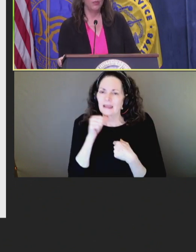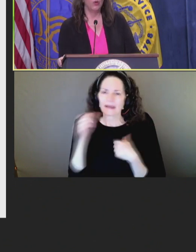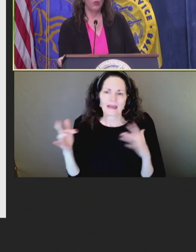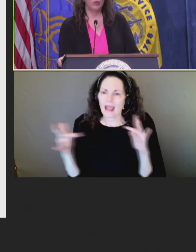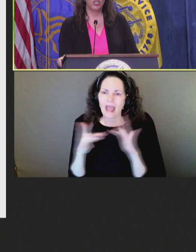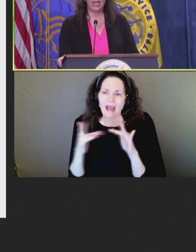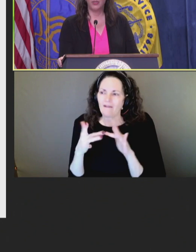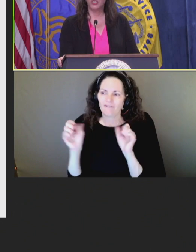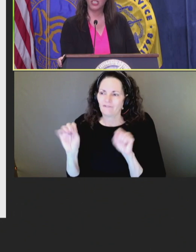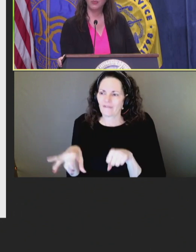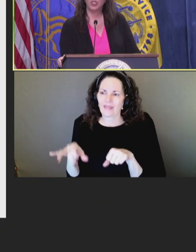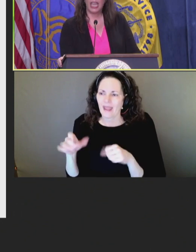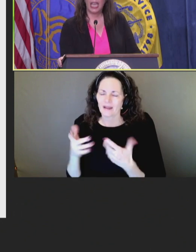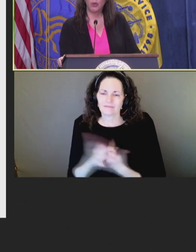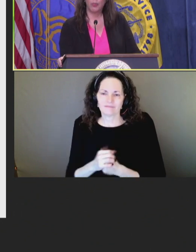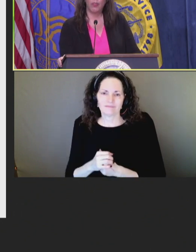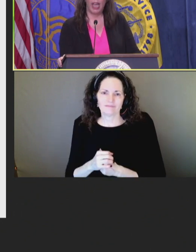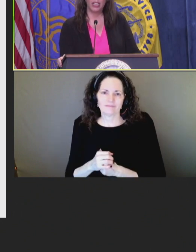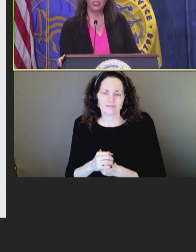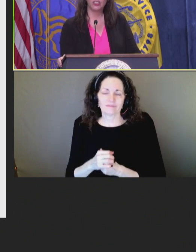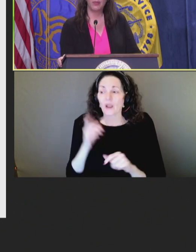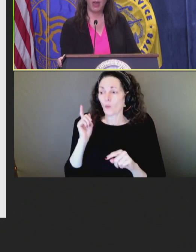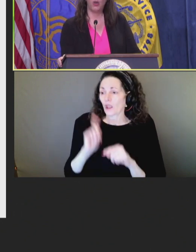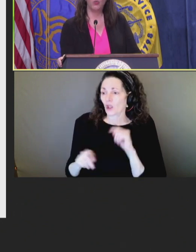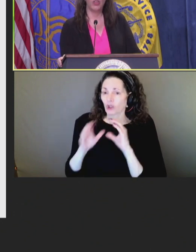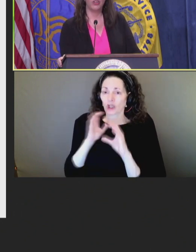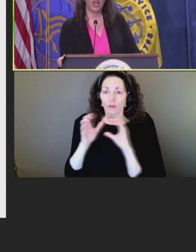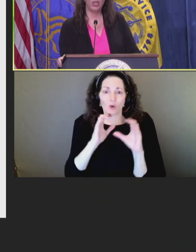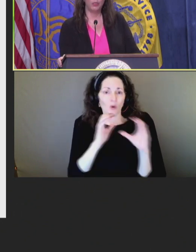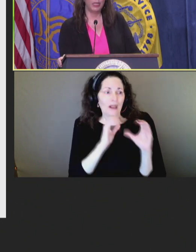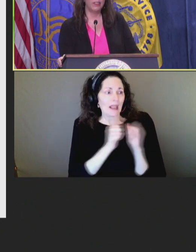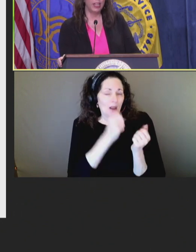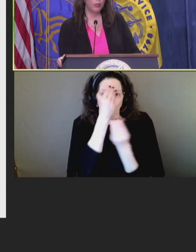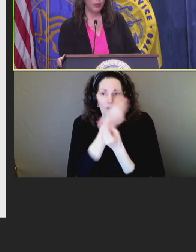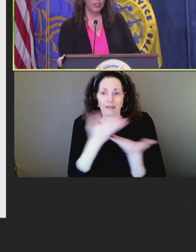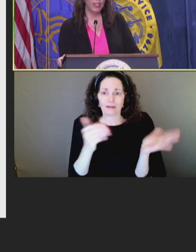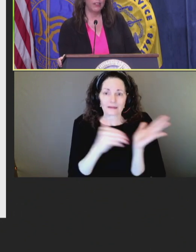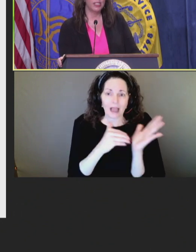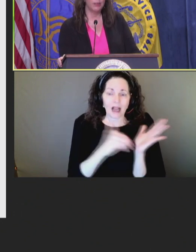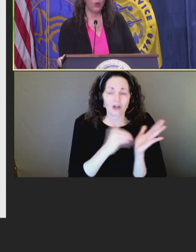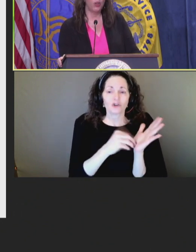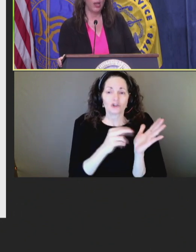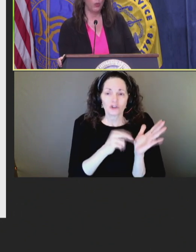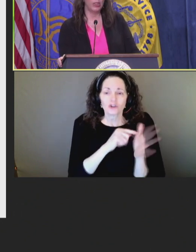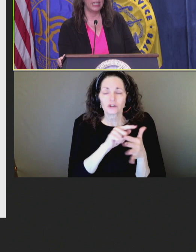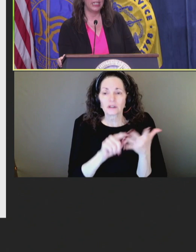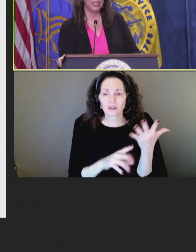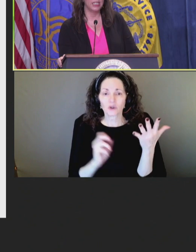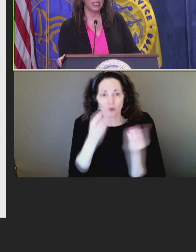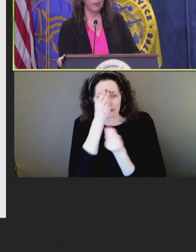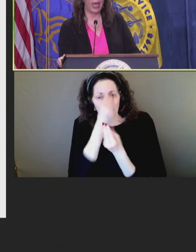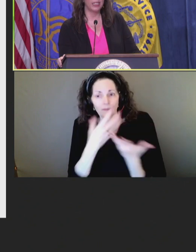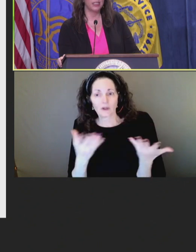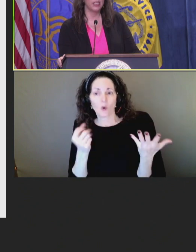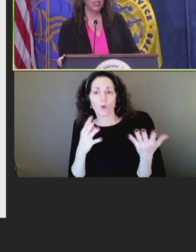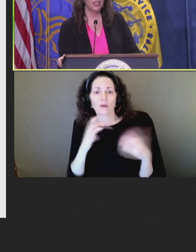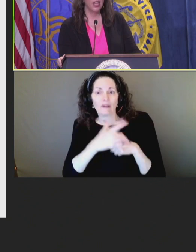We weren't able to communicate with providers about whether or not it would be available in the VFC program and what they needed to expect.